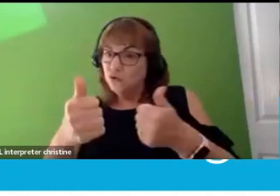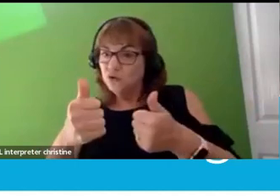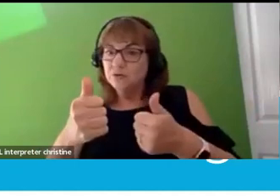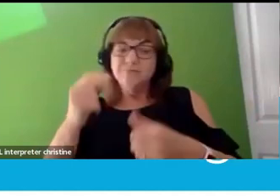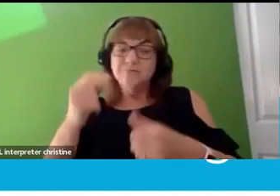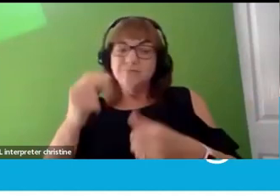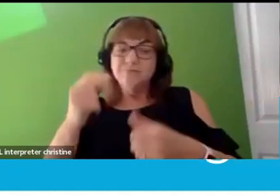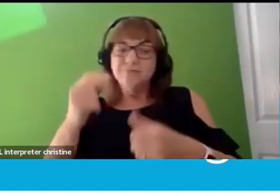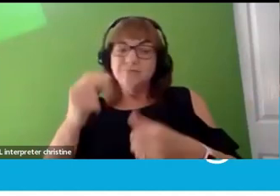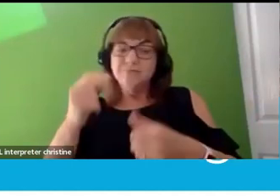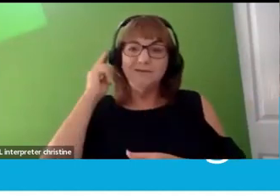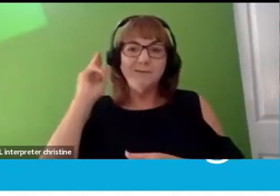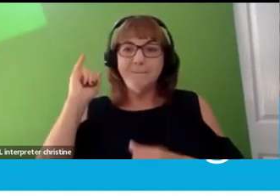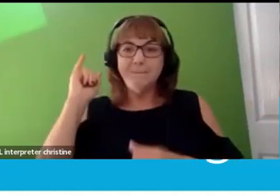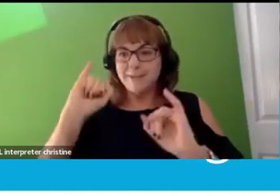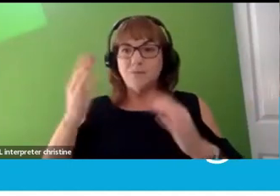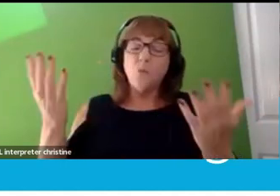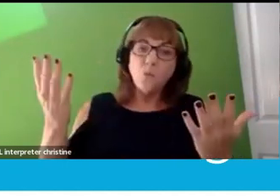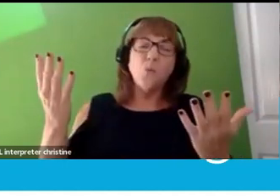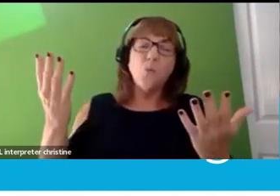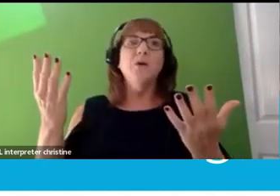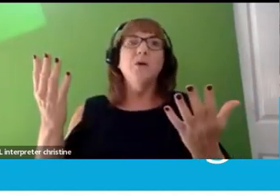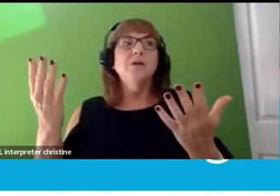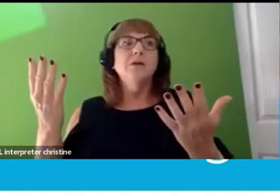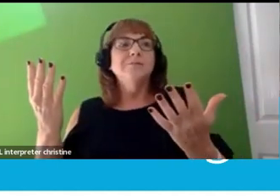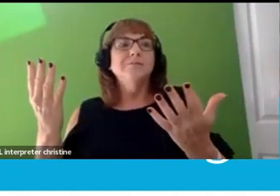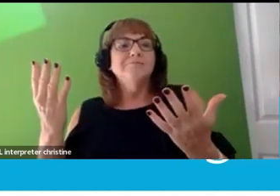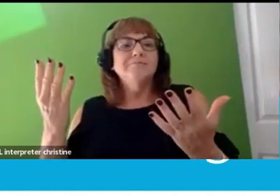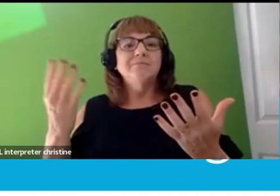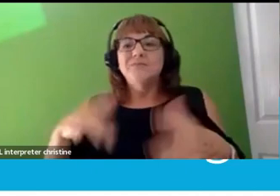So the more we're able to use all of these senses the more we can enable everyone to be able to